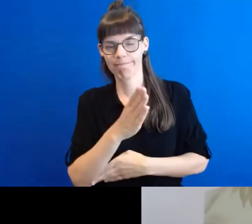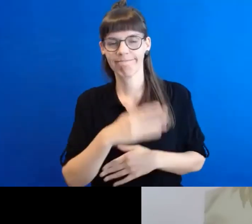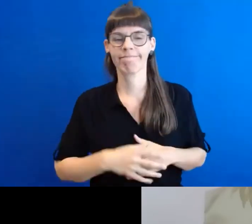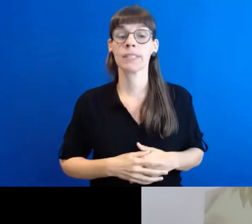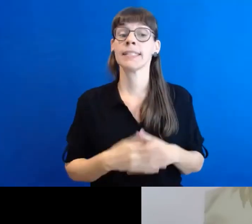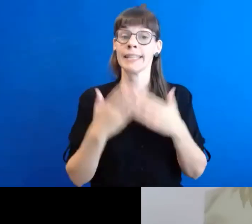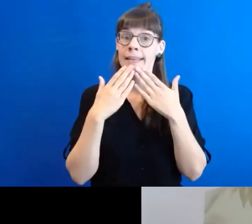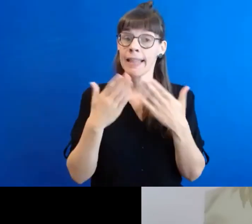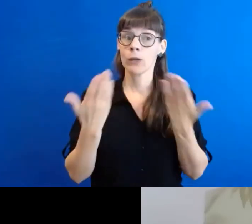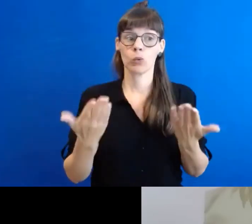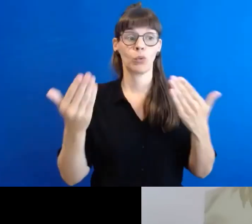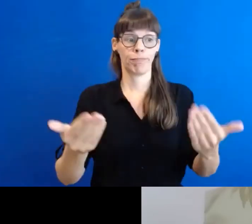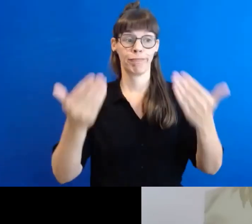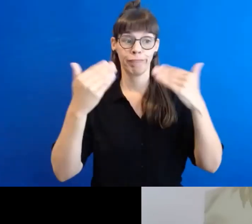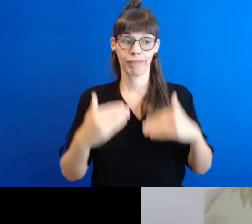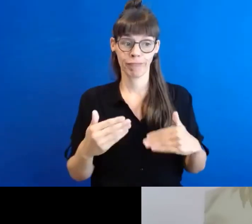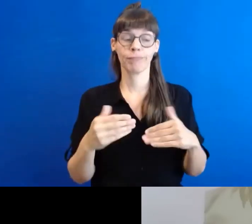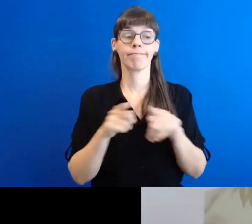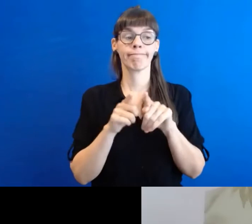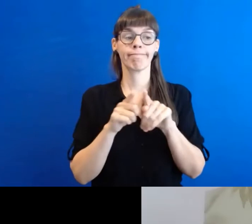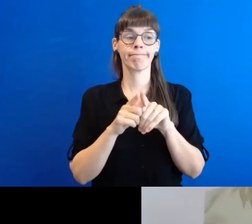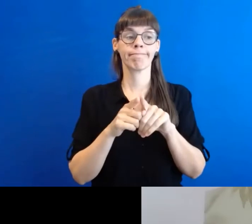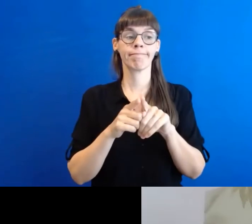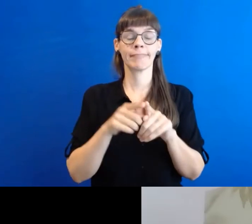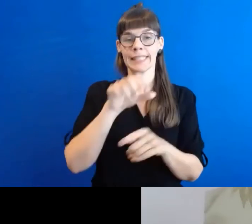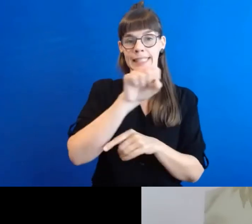on the chat box or either the questions directly later on.